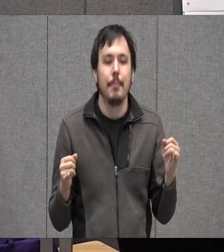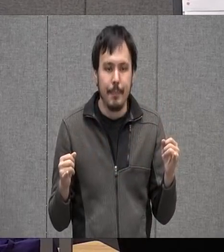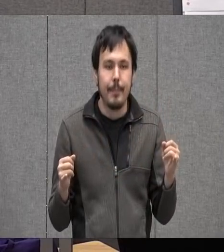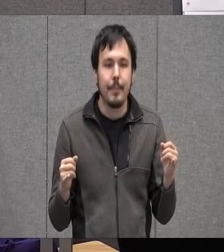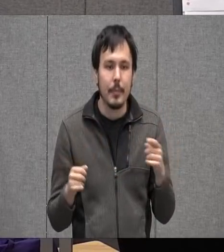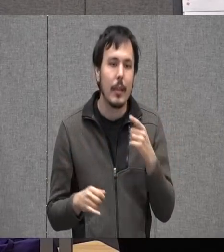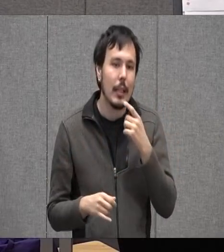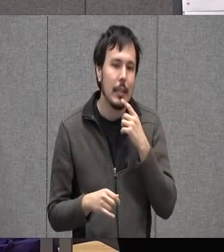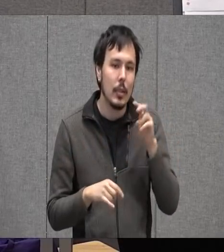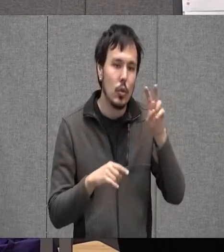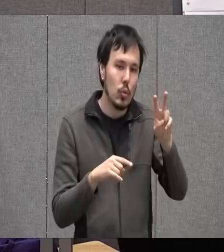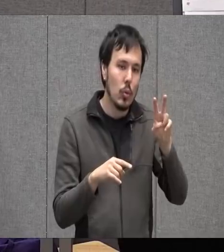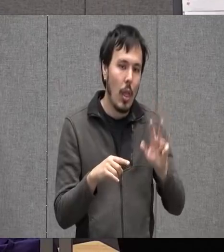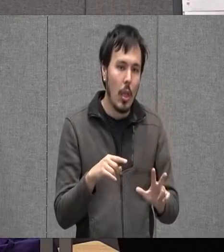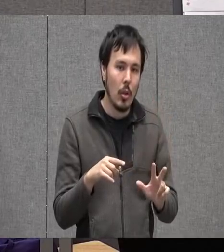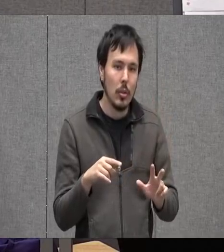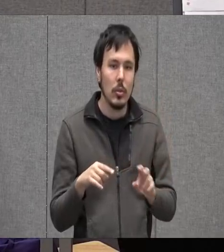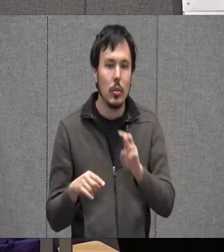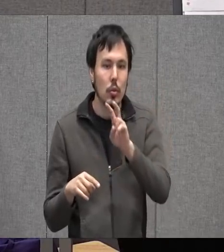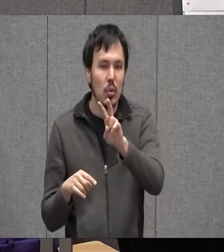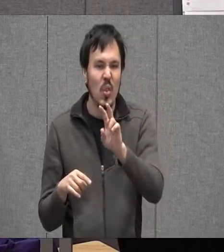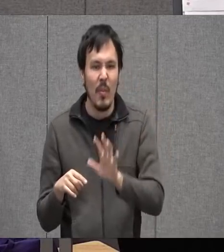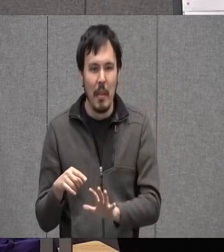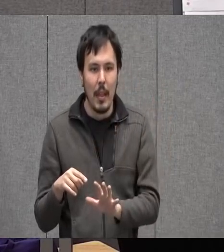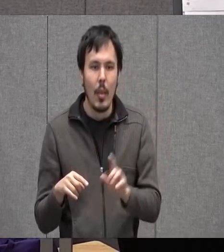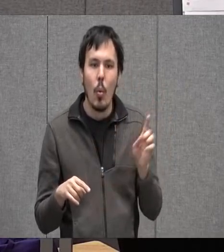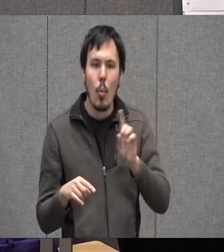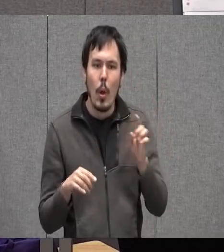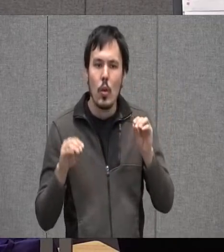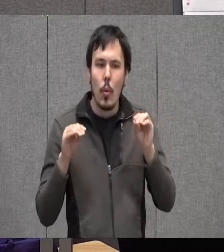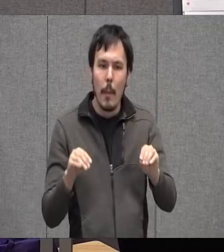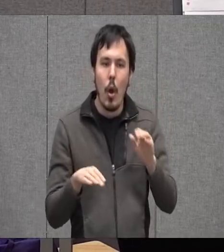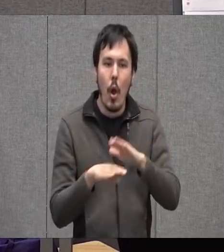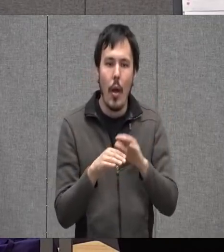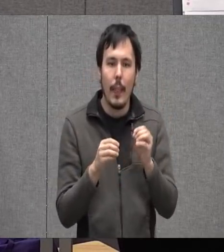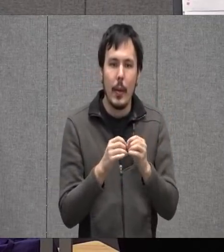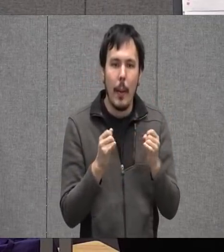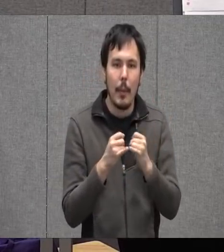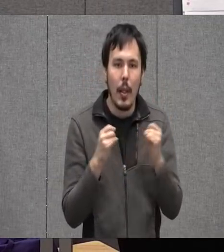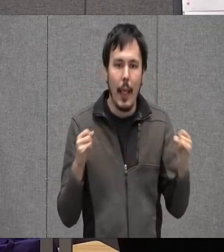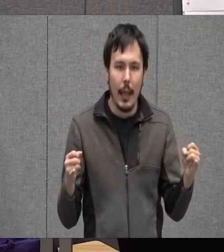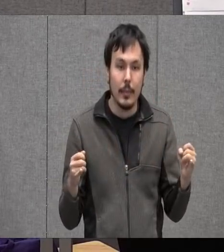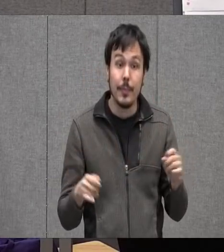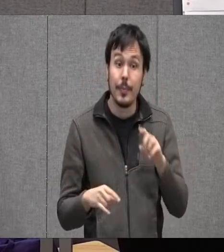"2/3 and 2/5 on the number line." We have our 2/5, we have our 2/3.